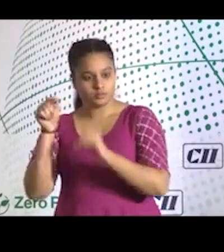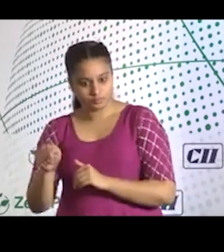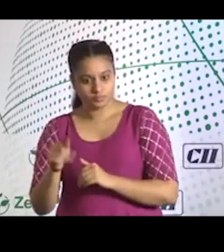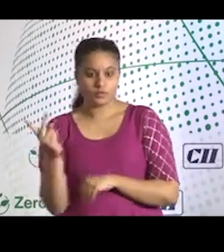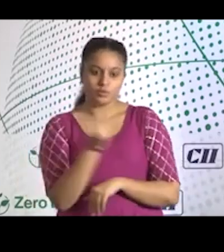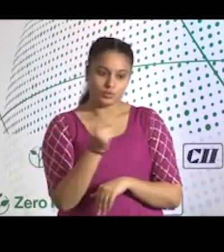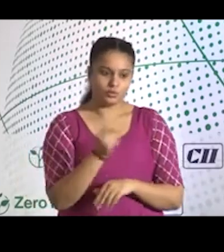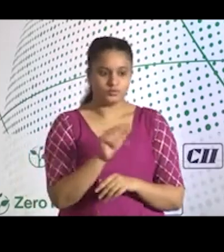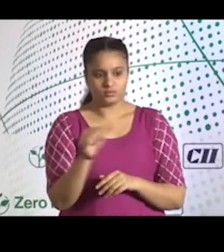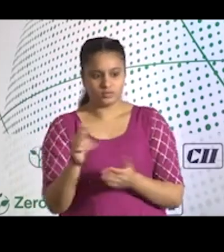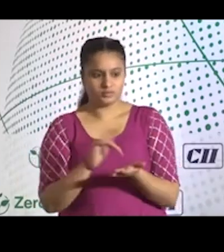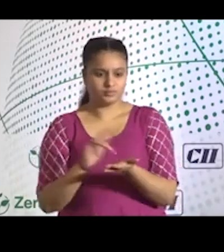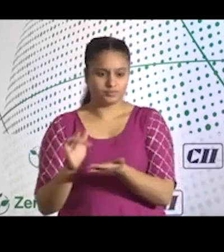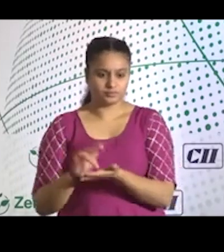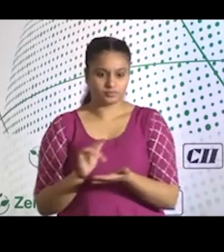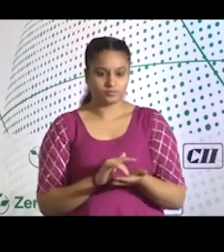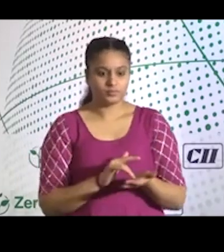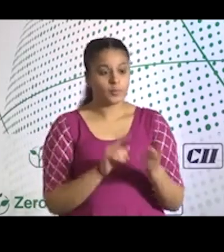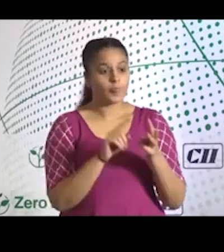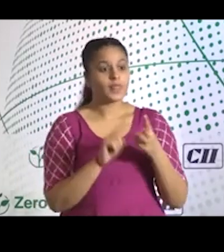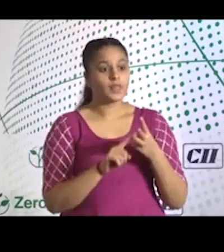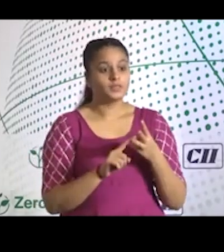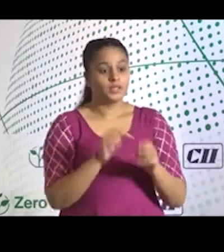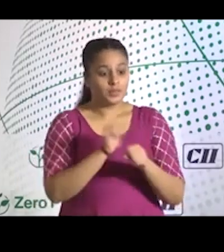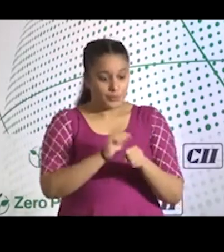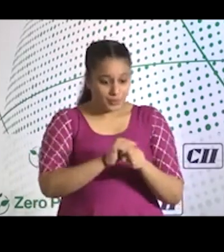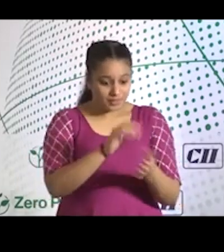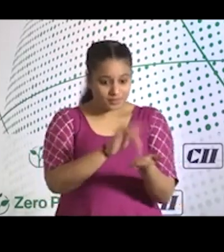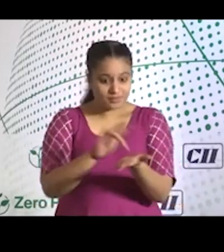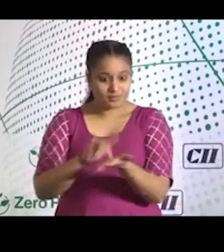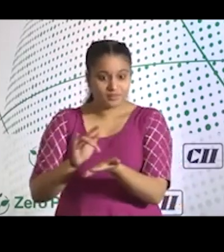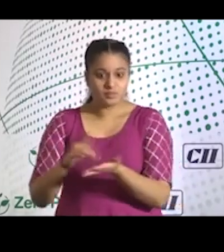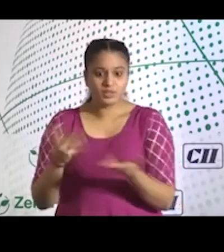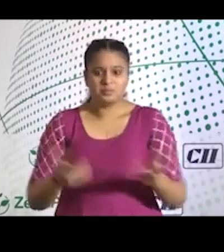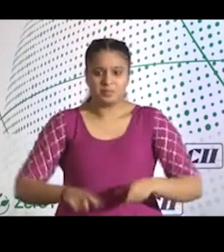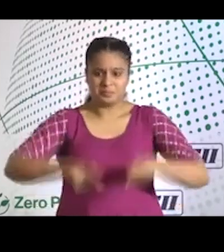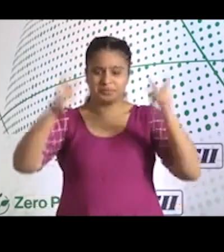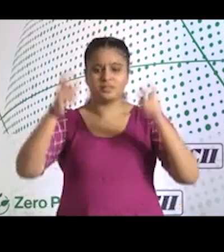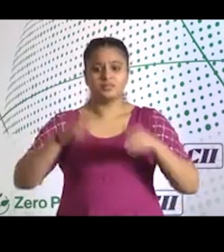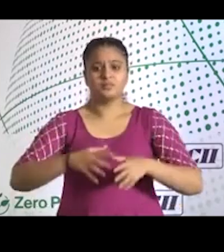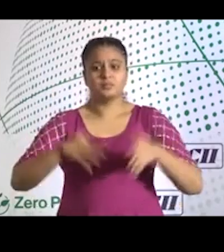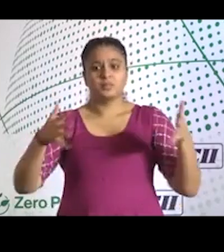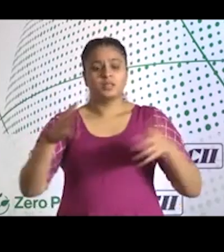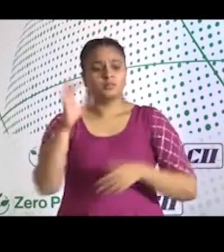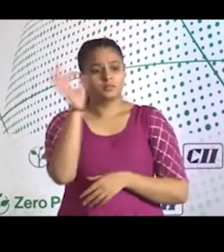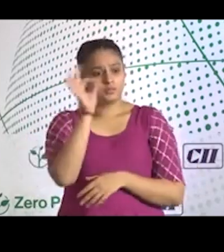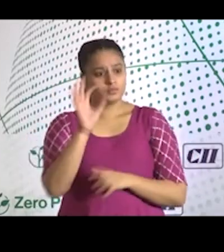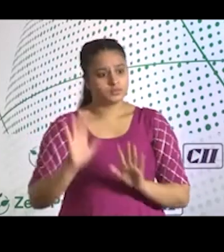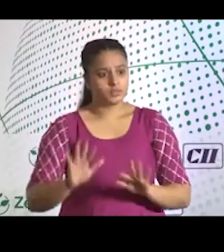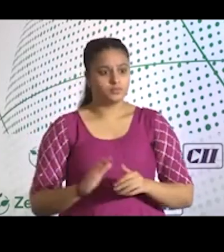And third is about the work places like we have large offices.